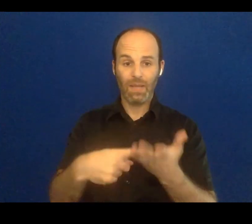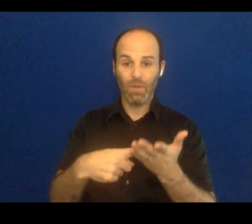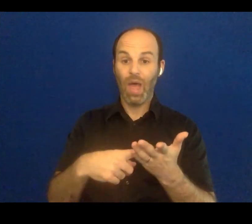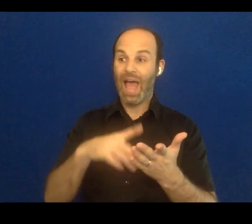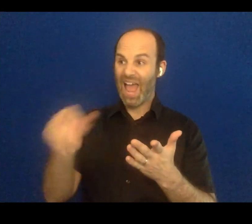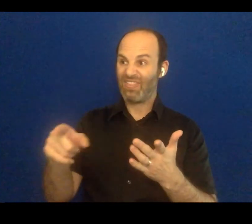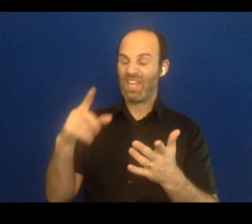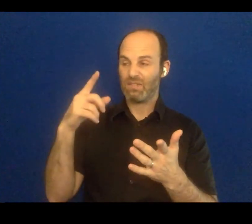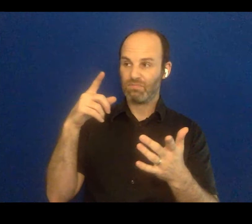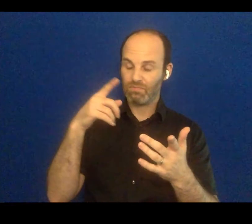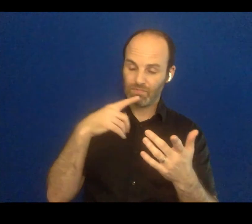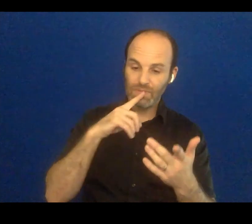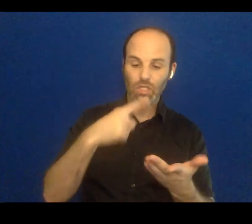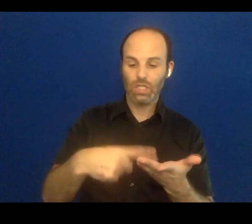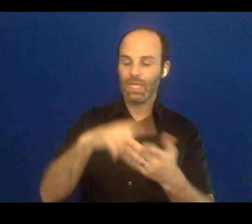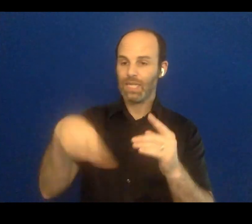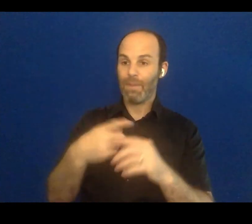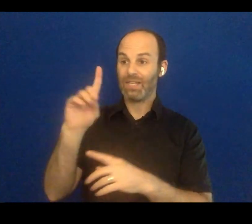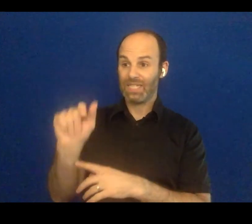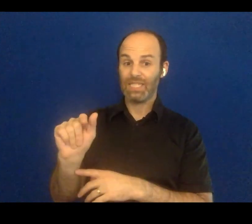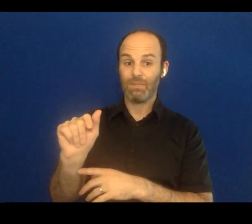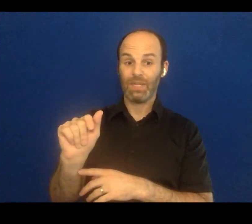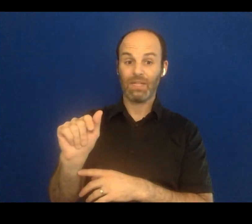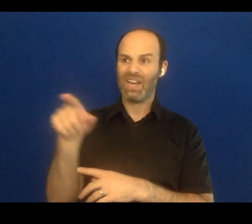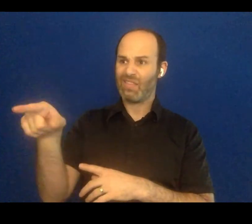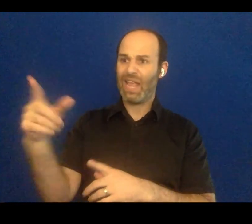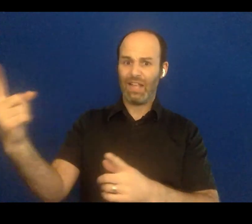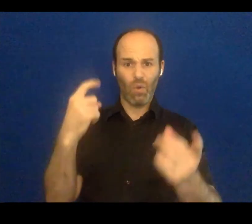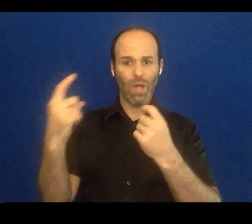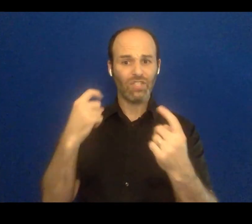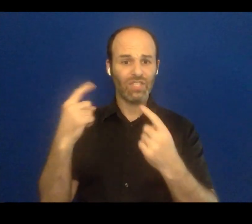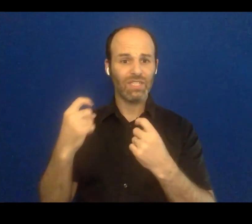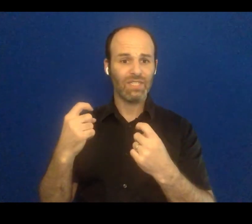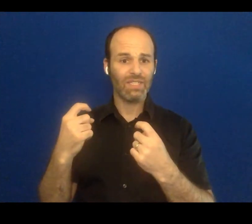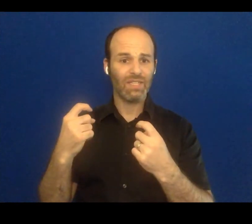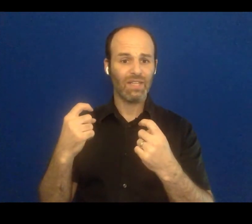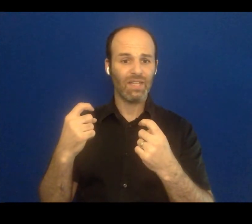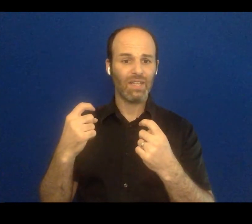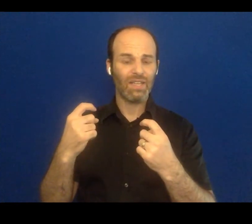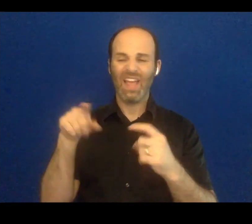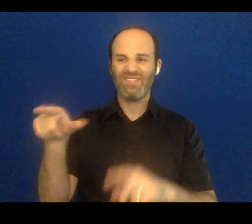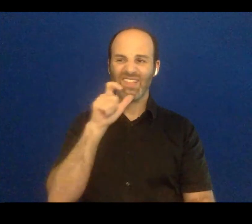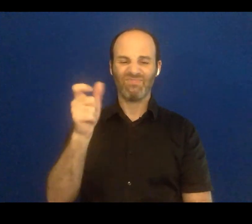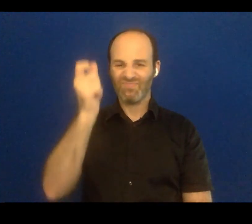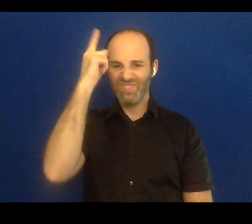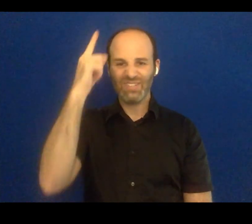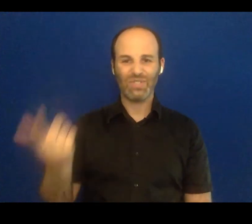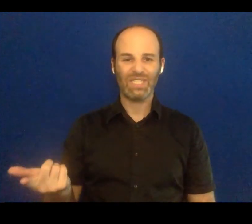SUBJECT COMES UP THEY HAVE QUESTIONS AND THEY DON'T REALLY UNDERSTAND.